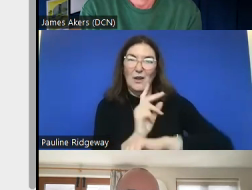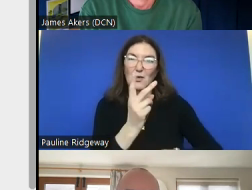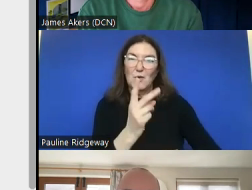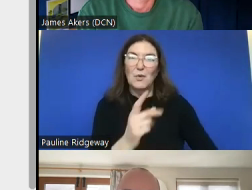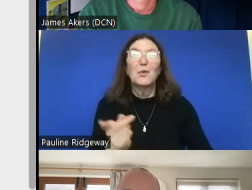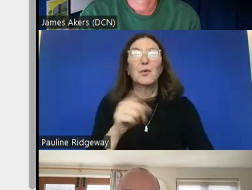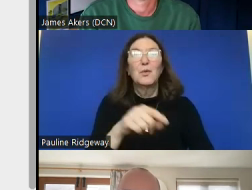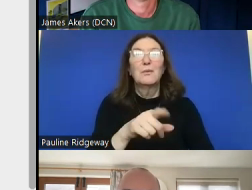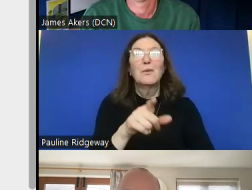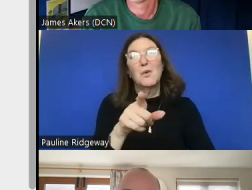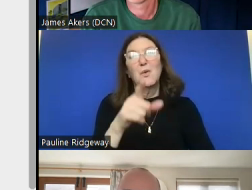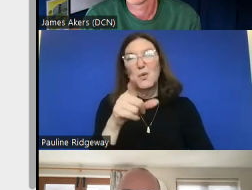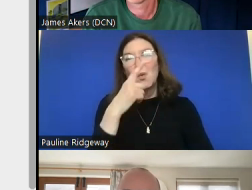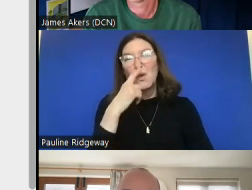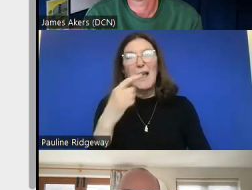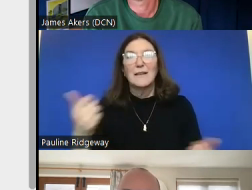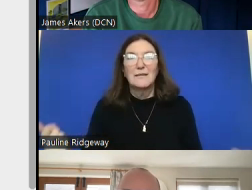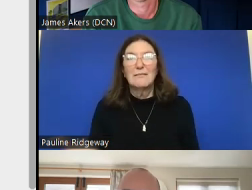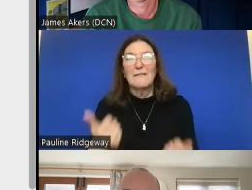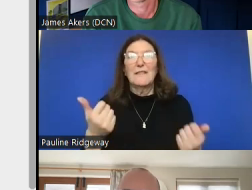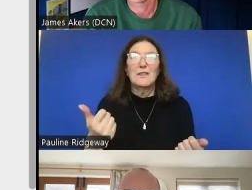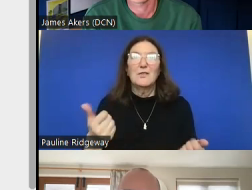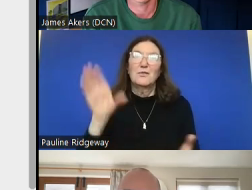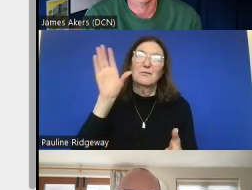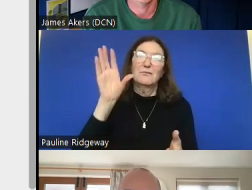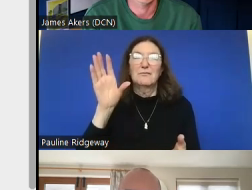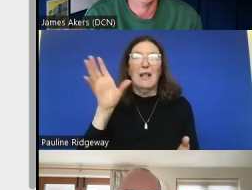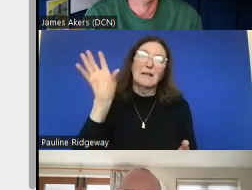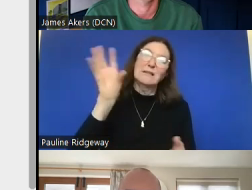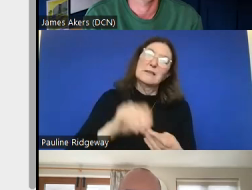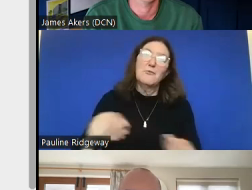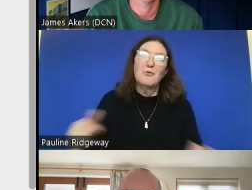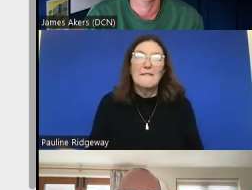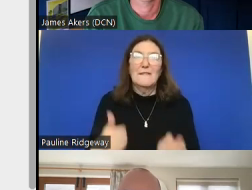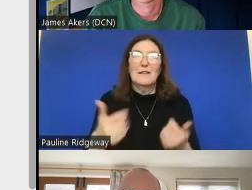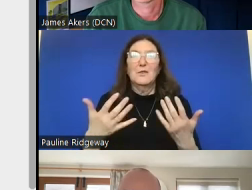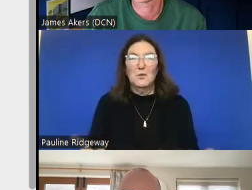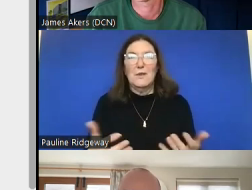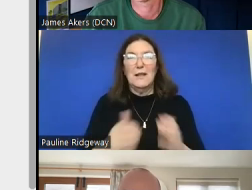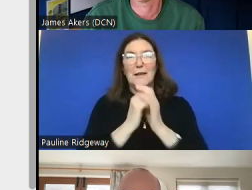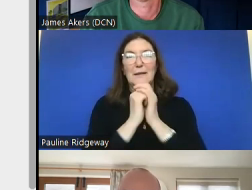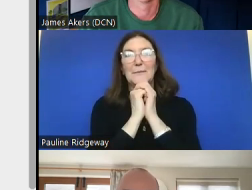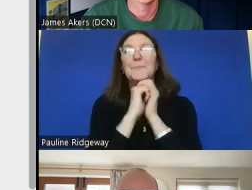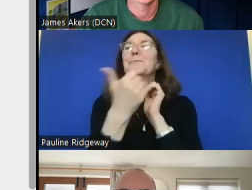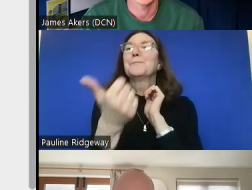just so that you could round things off and finish off. Thanks, Dean.